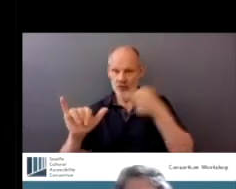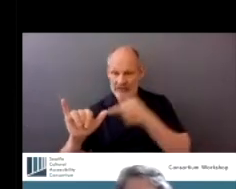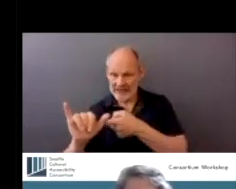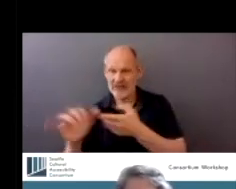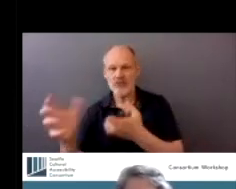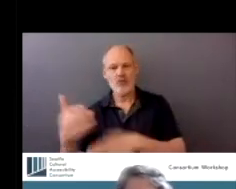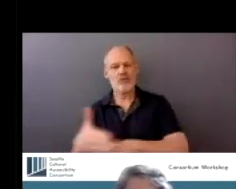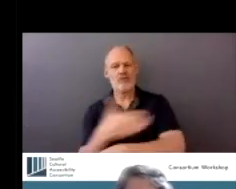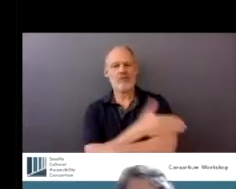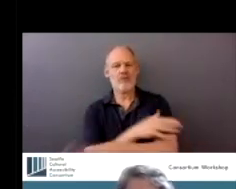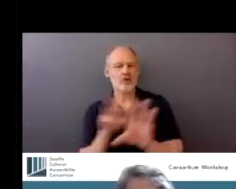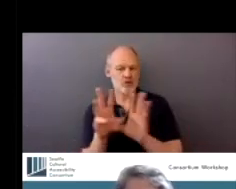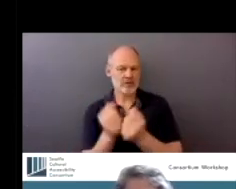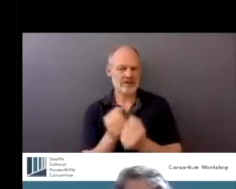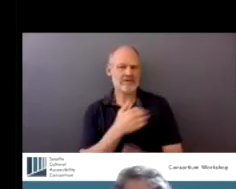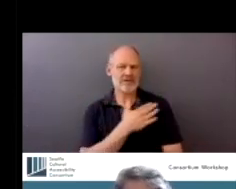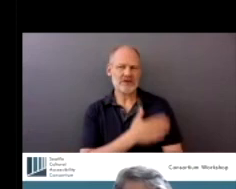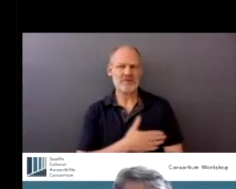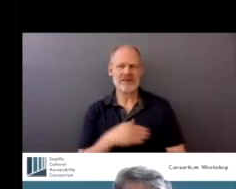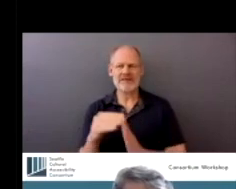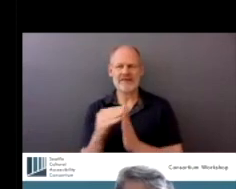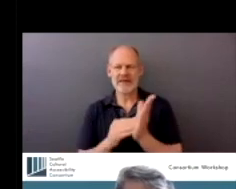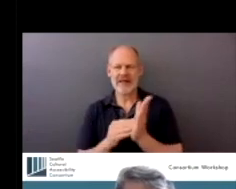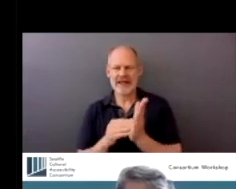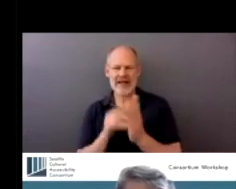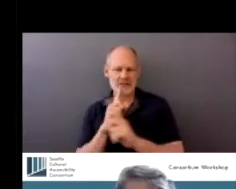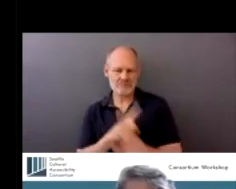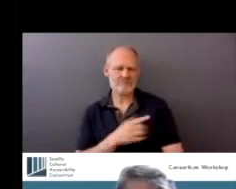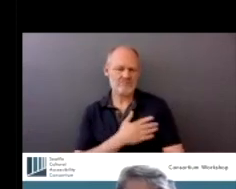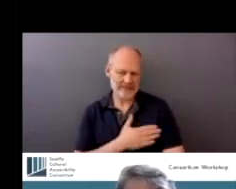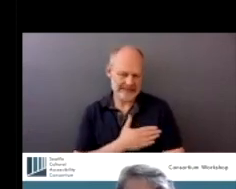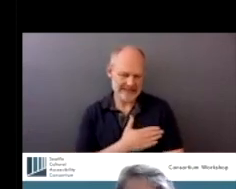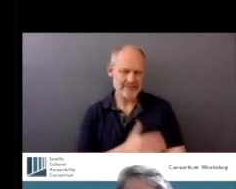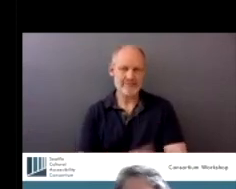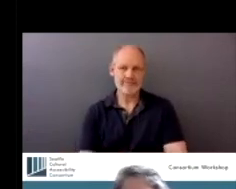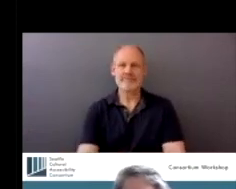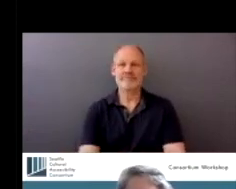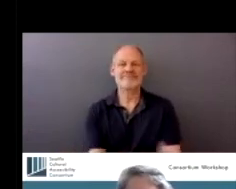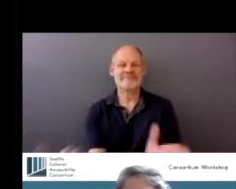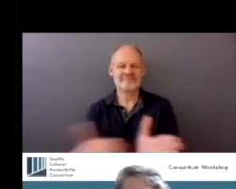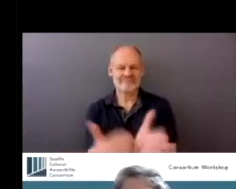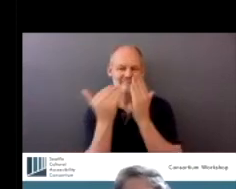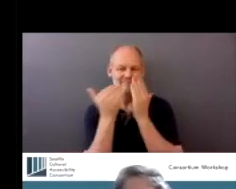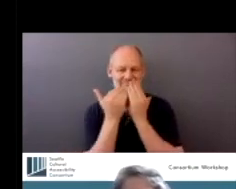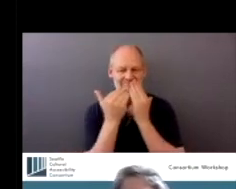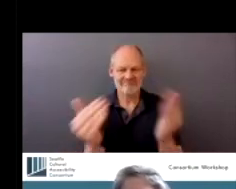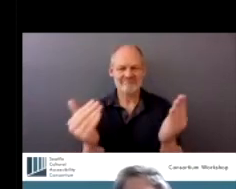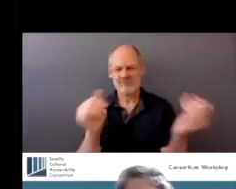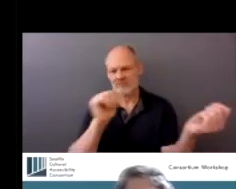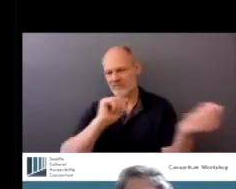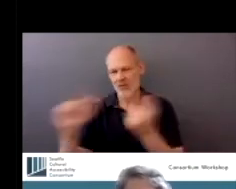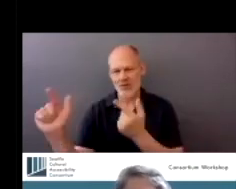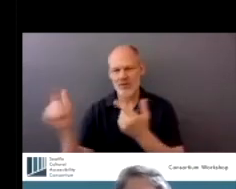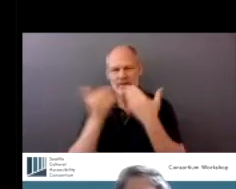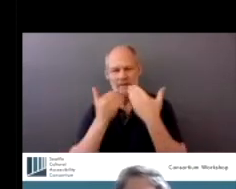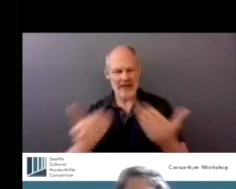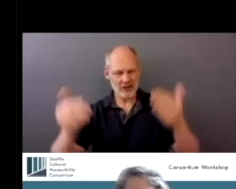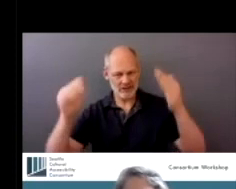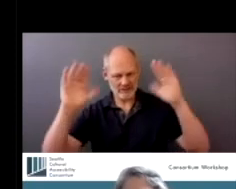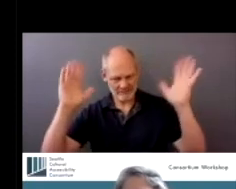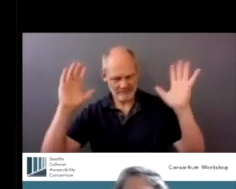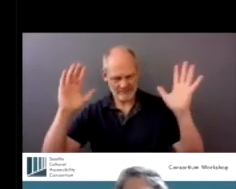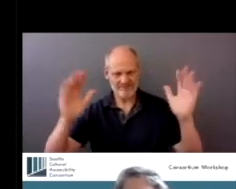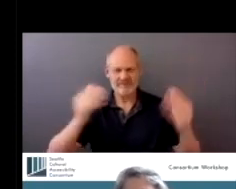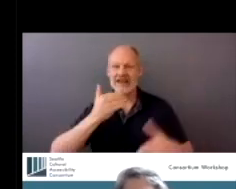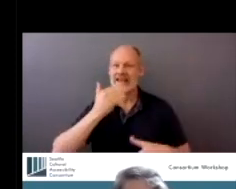So please fill that out and return it. Thank you all for your time and for being on this journey